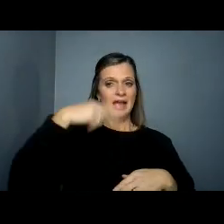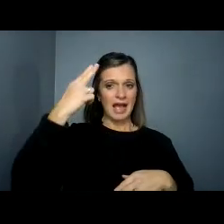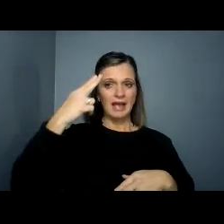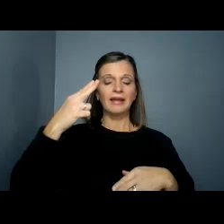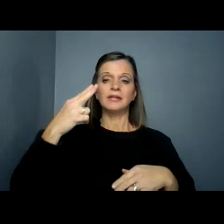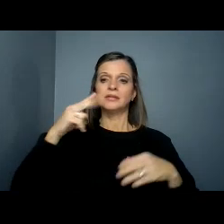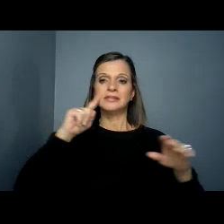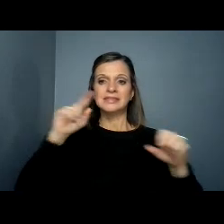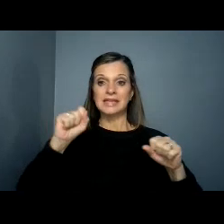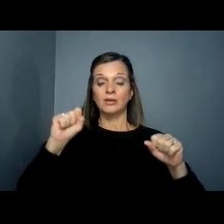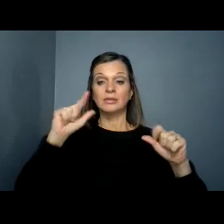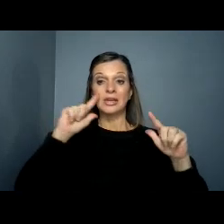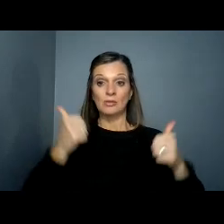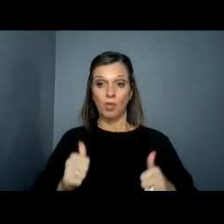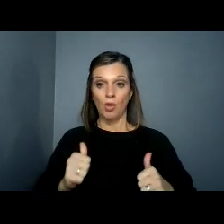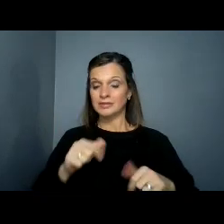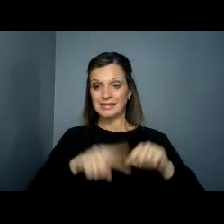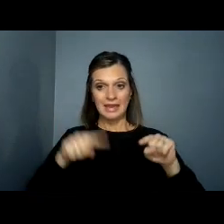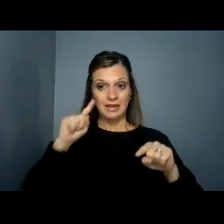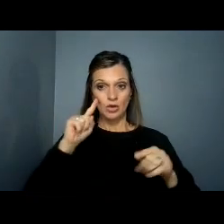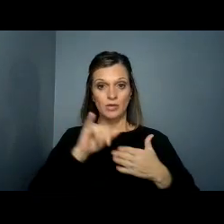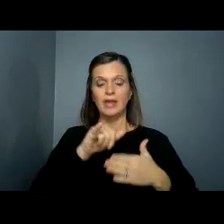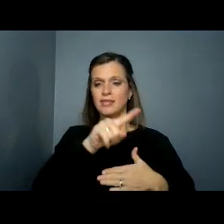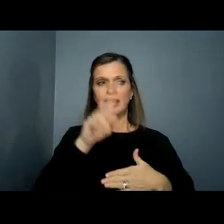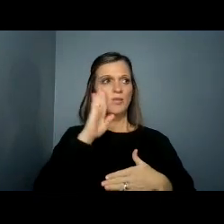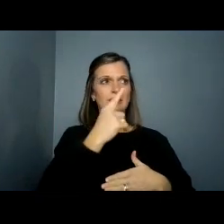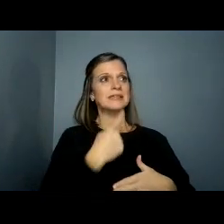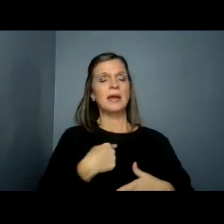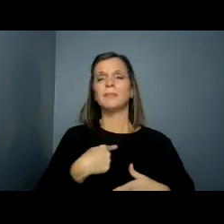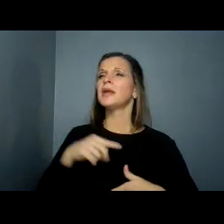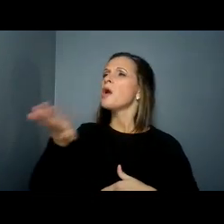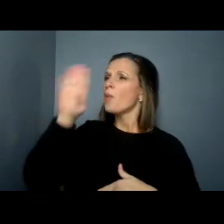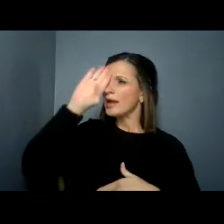then I've they're gonna tell me many times. Well, you know, Jim, if I if my wife didn't